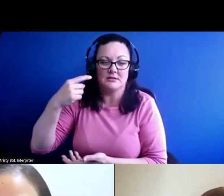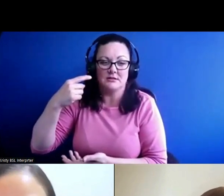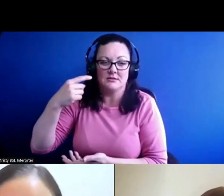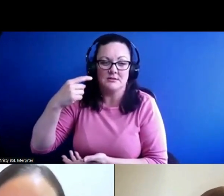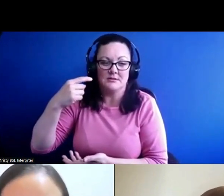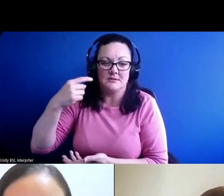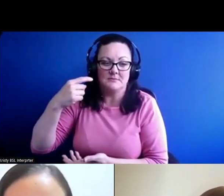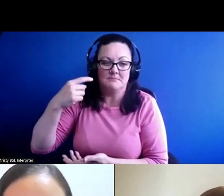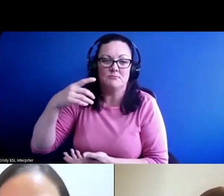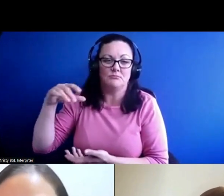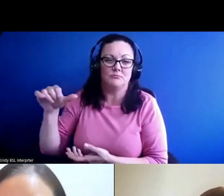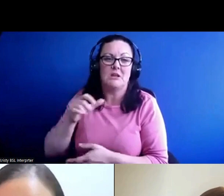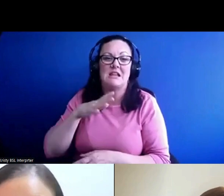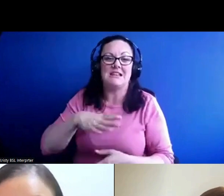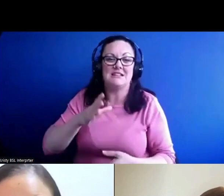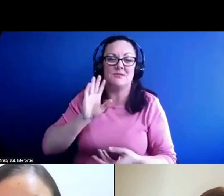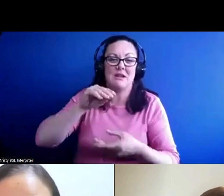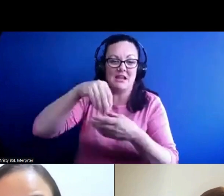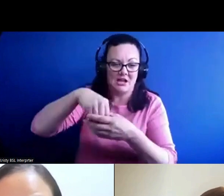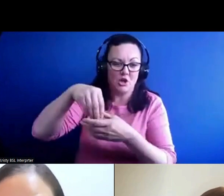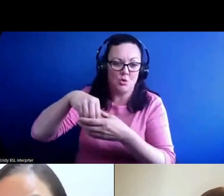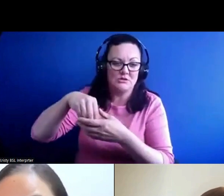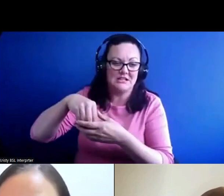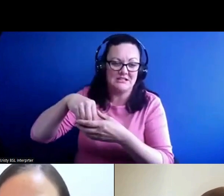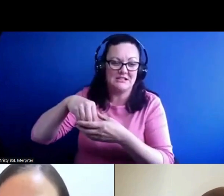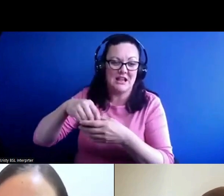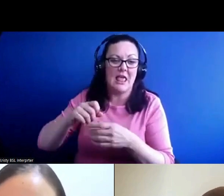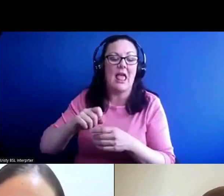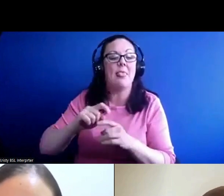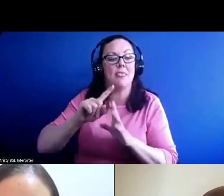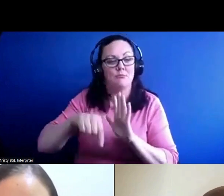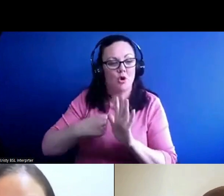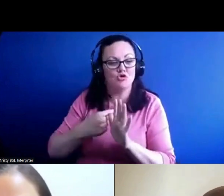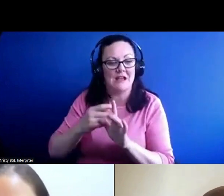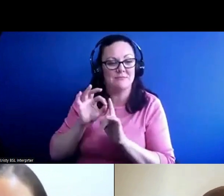included in the project proposal of the community.